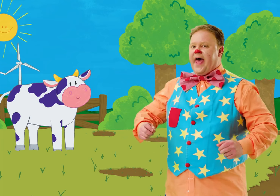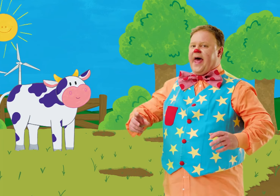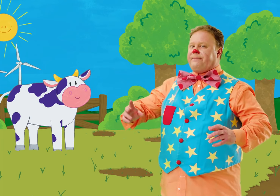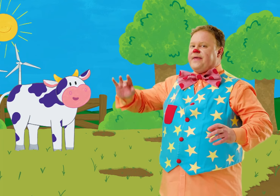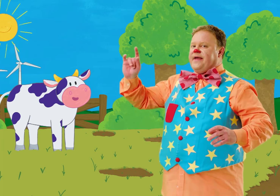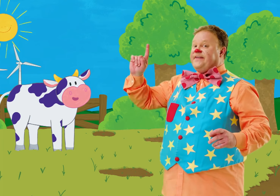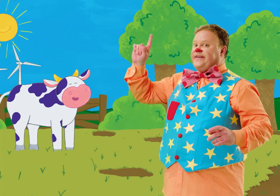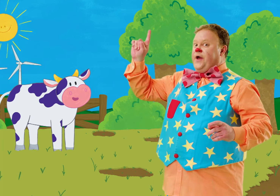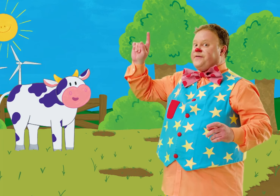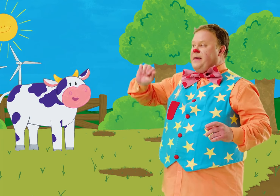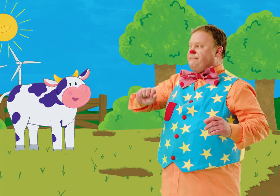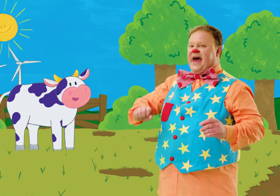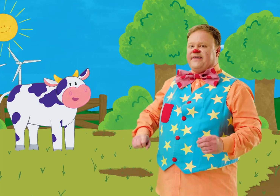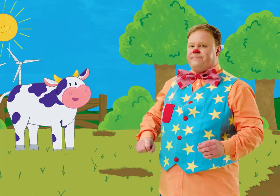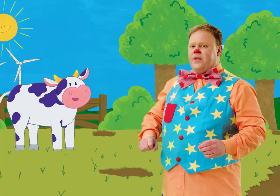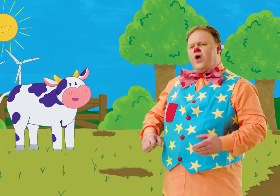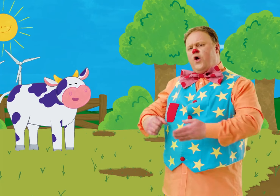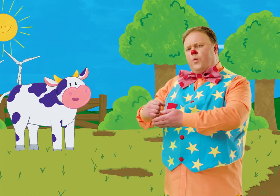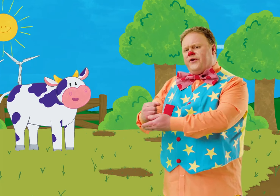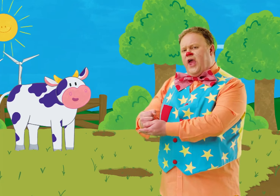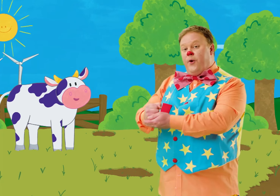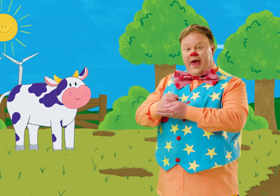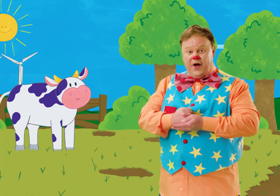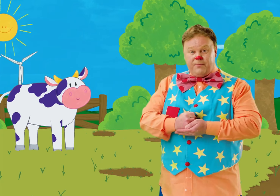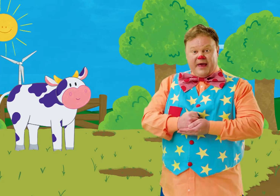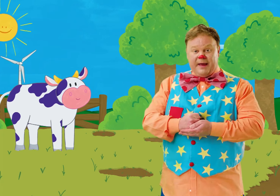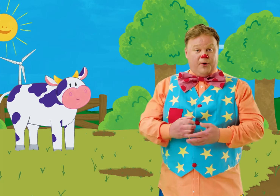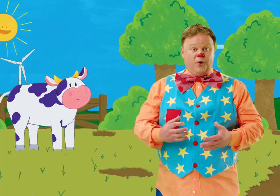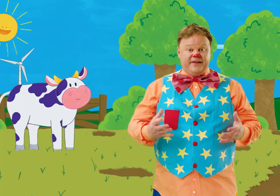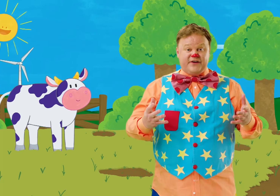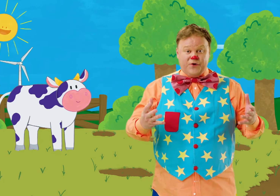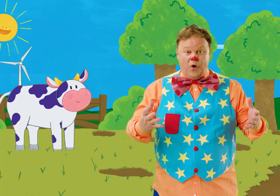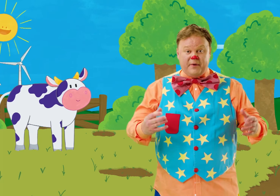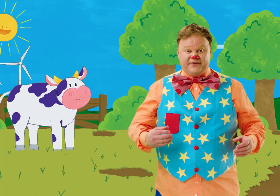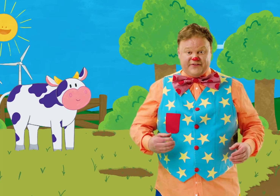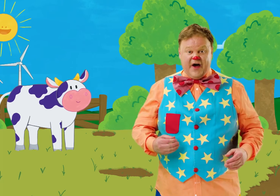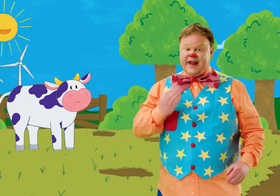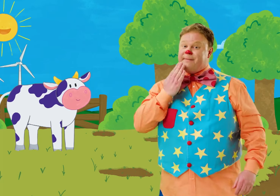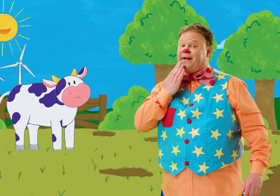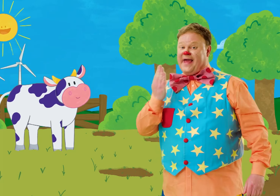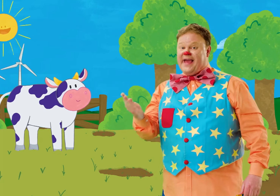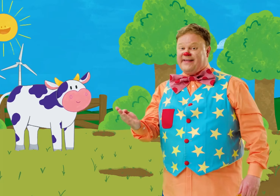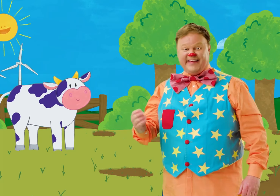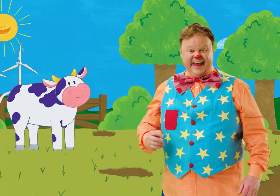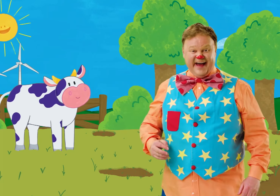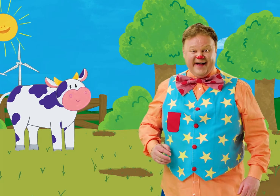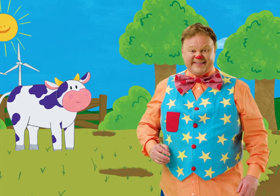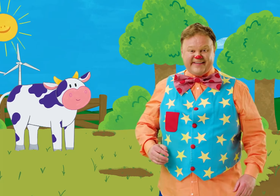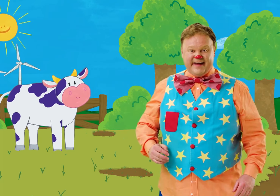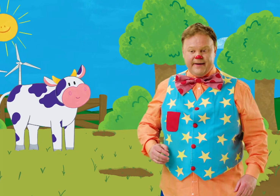uh excuse me madam would you help me pull this enormous turnip please he asked